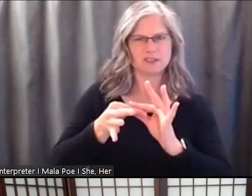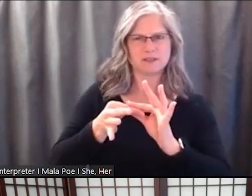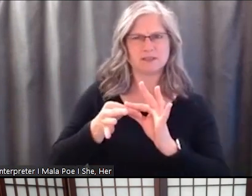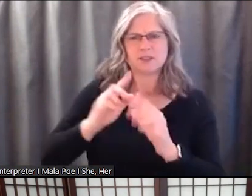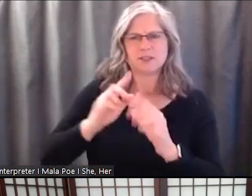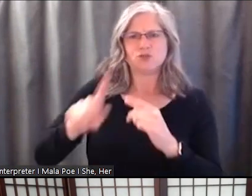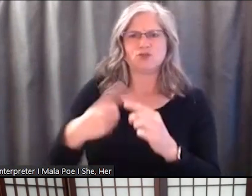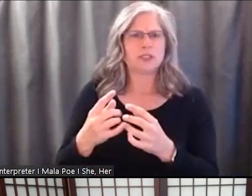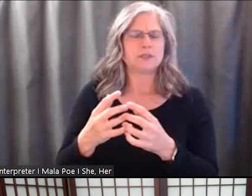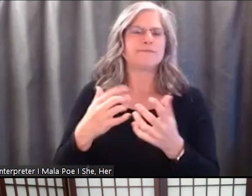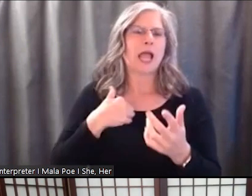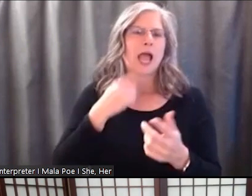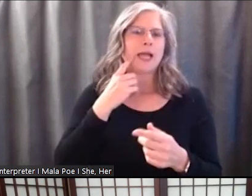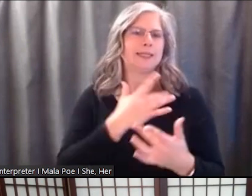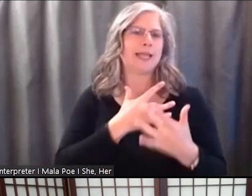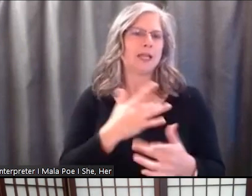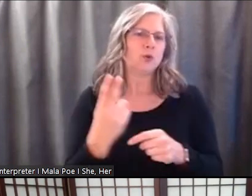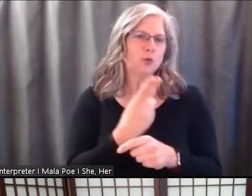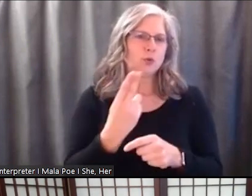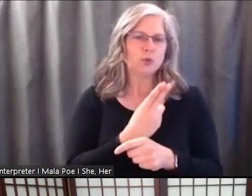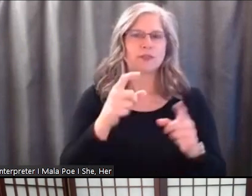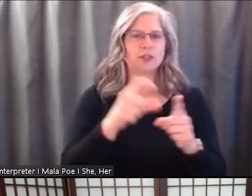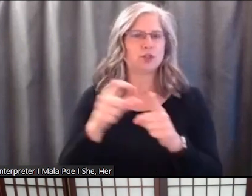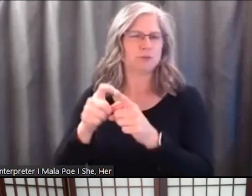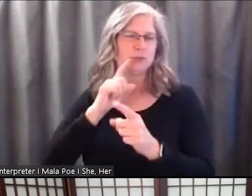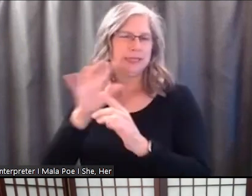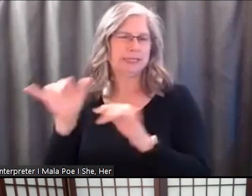And so I tend to use the terms as one of the same, but some people will differentiate them.